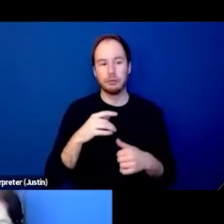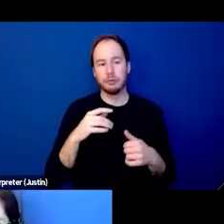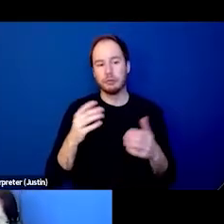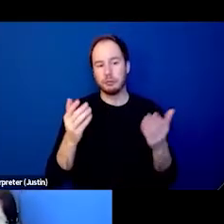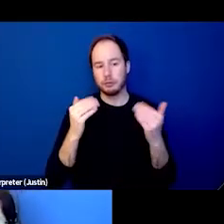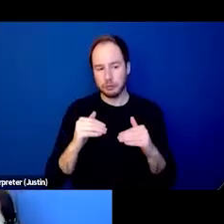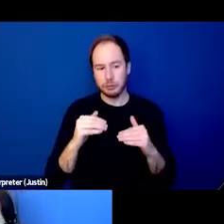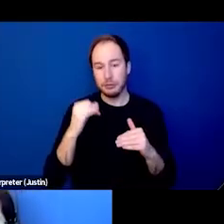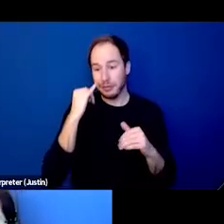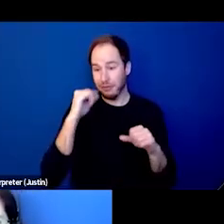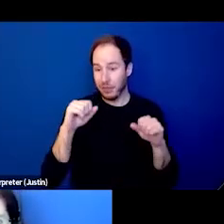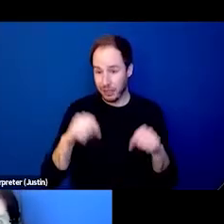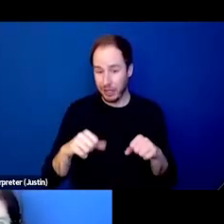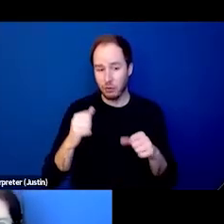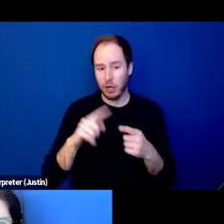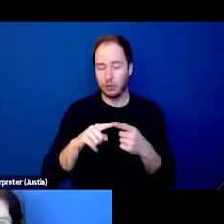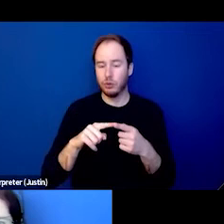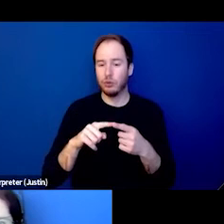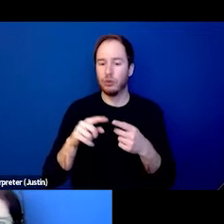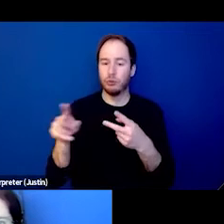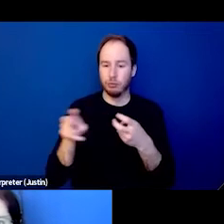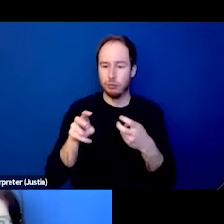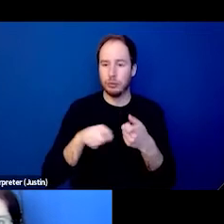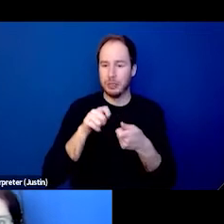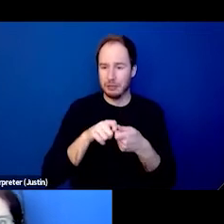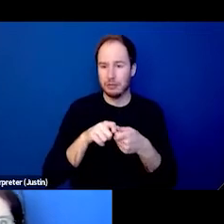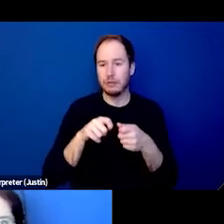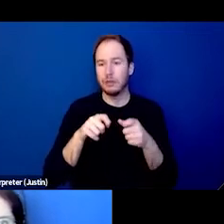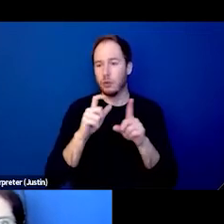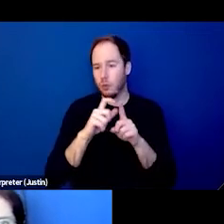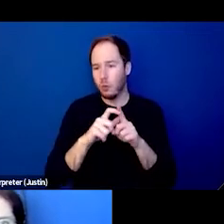If you can, use words, phrases, and messages